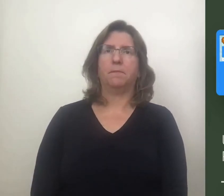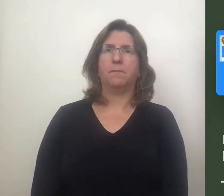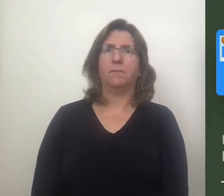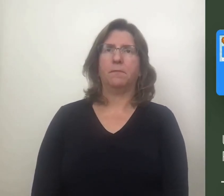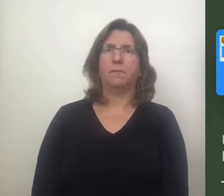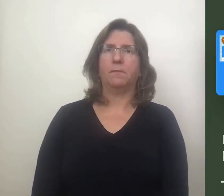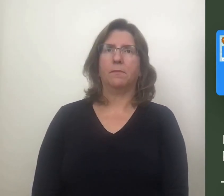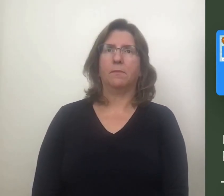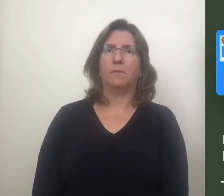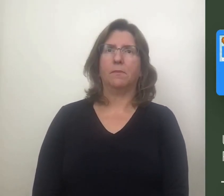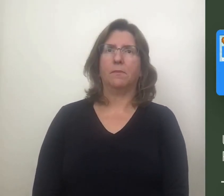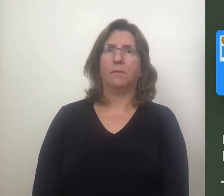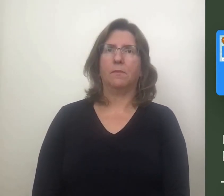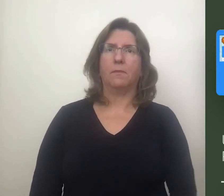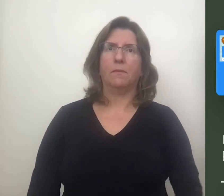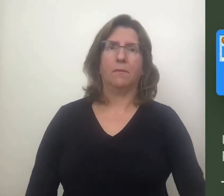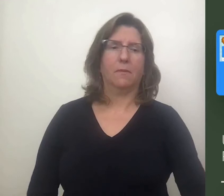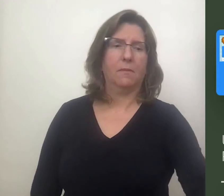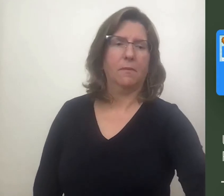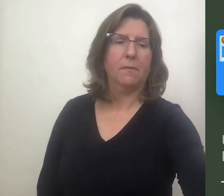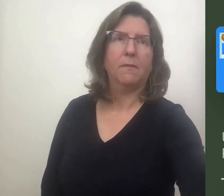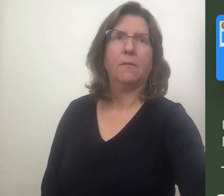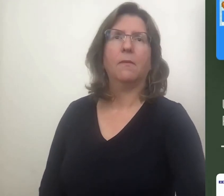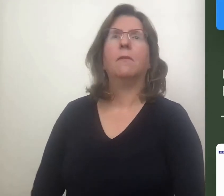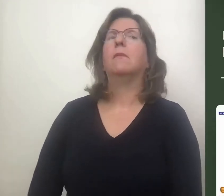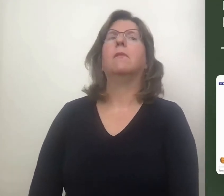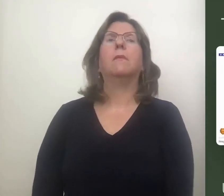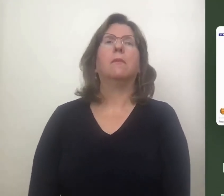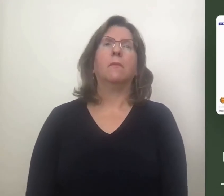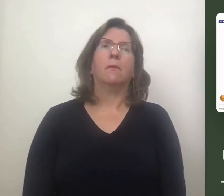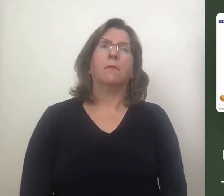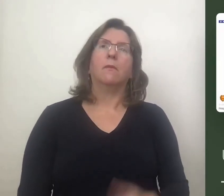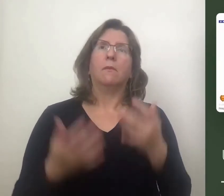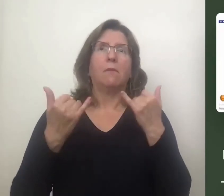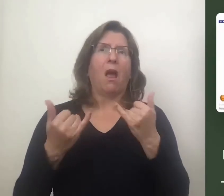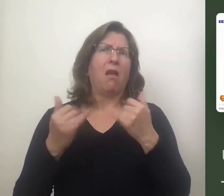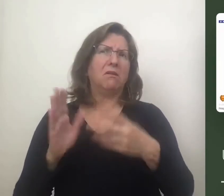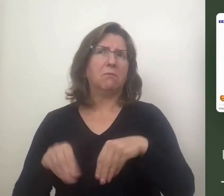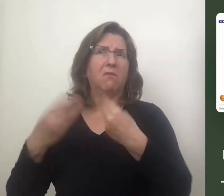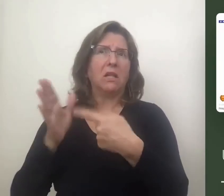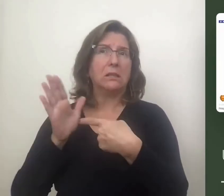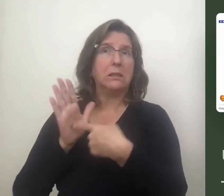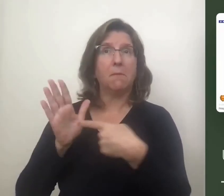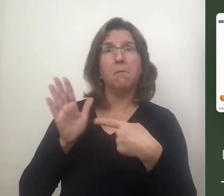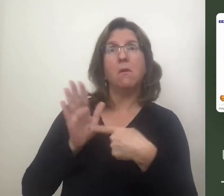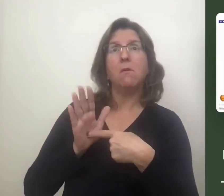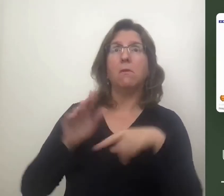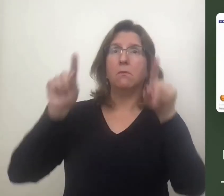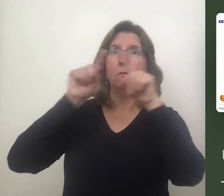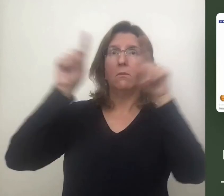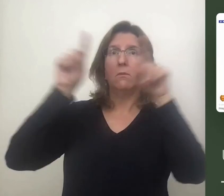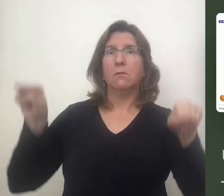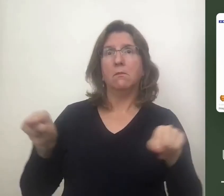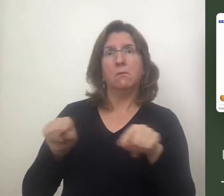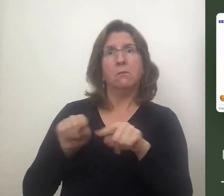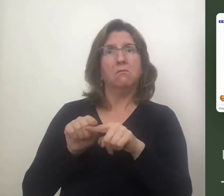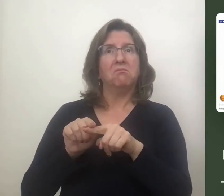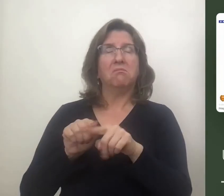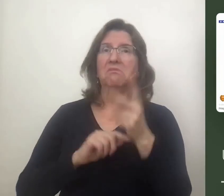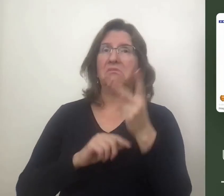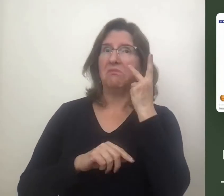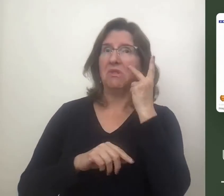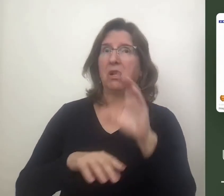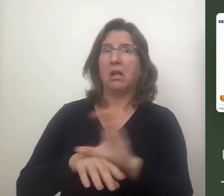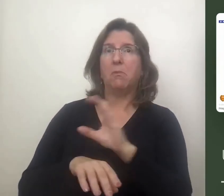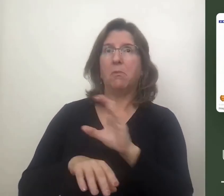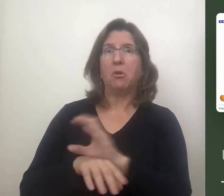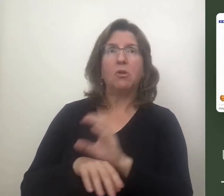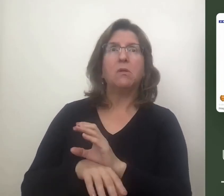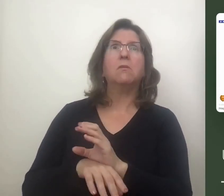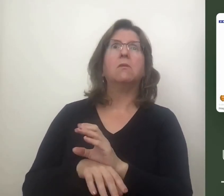This is one digital layout developed through UNICEF.